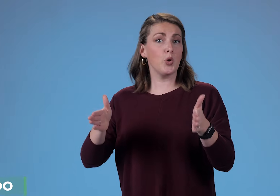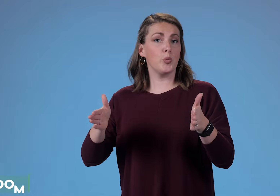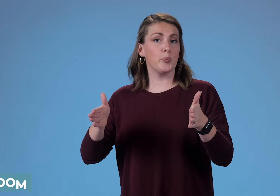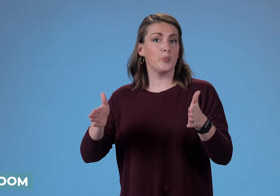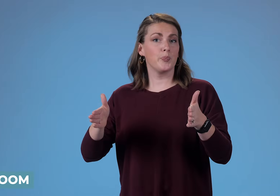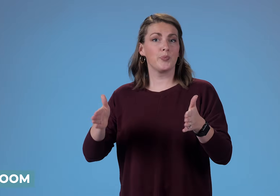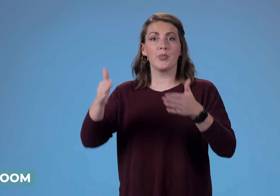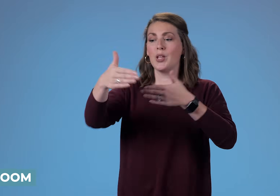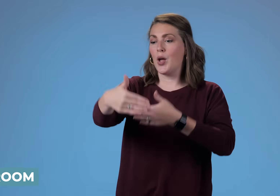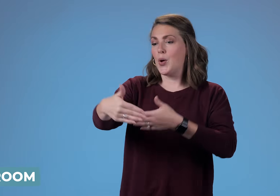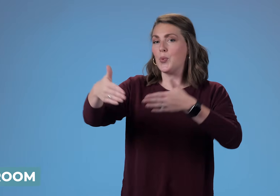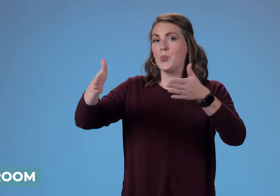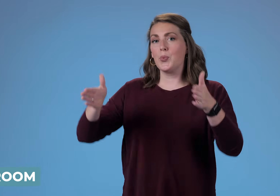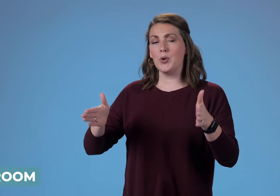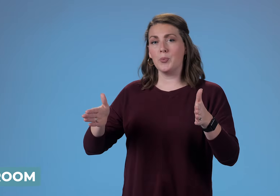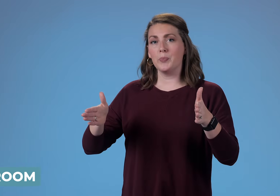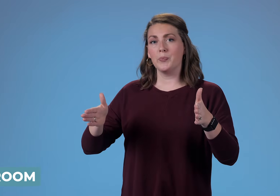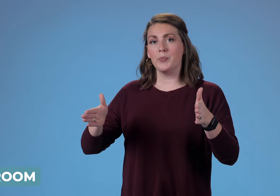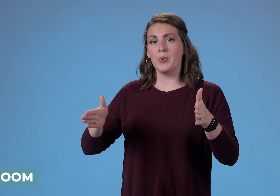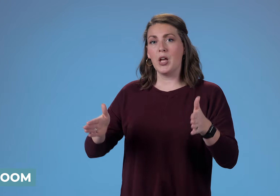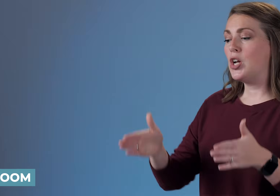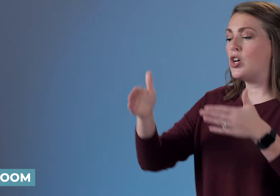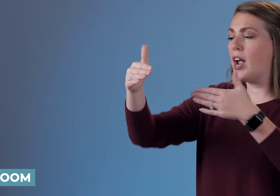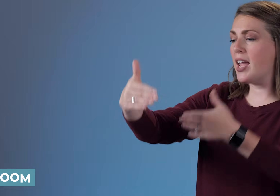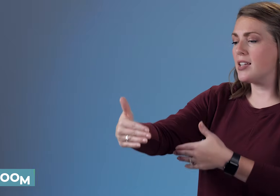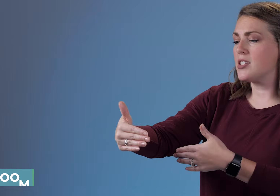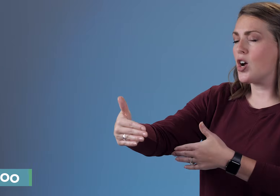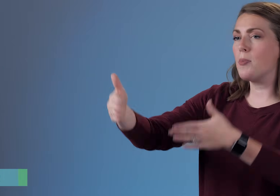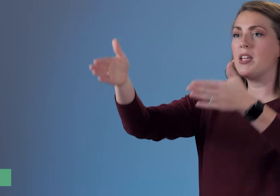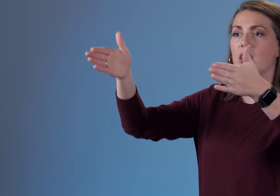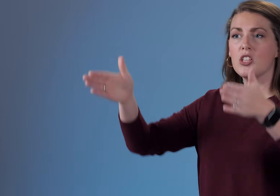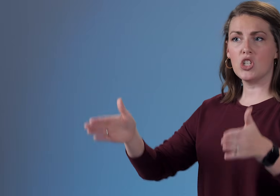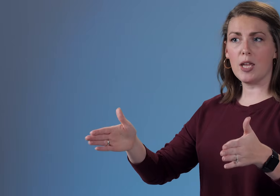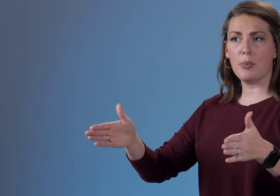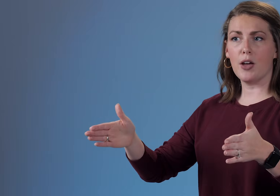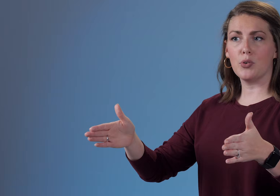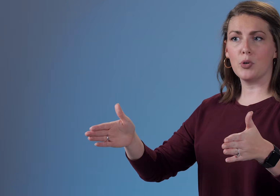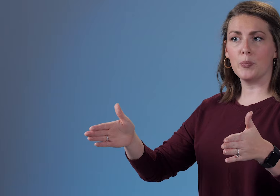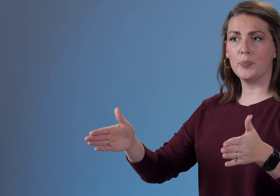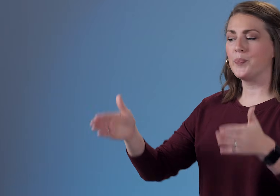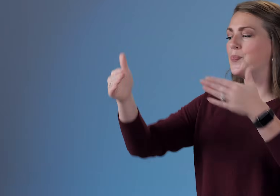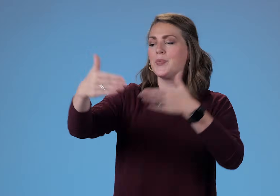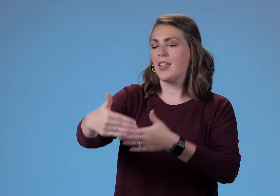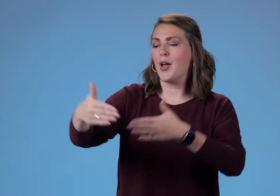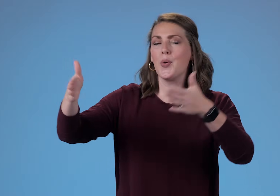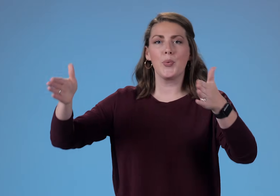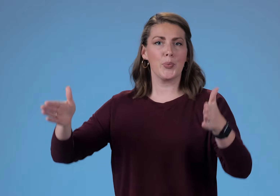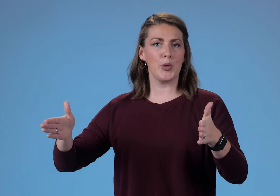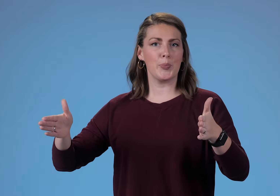ROOM ROOM Your hands are making the shape of a room. ROOM